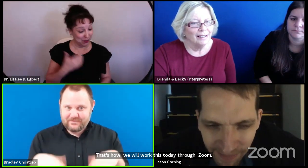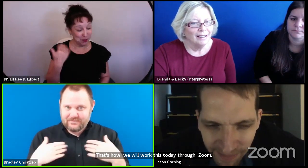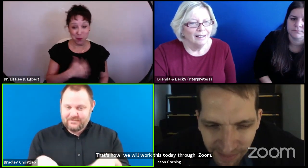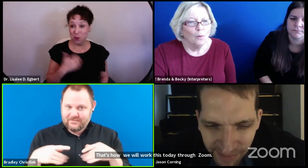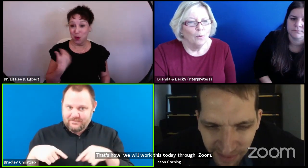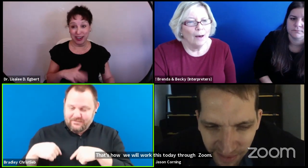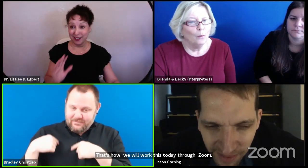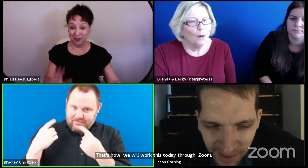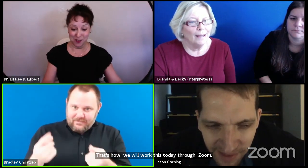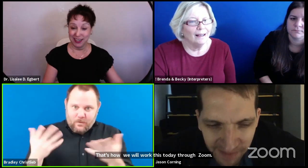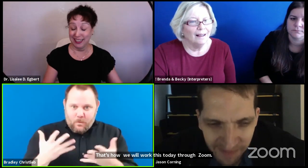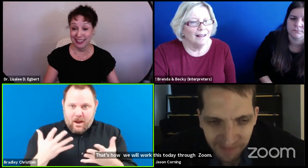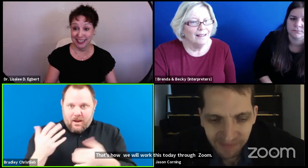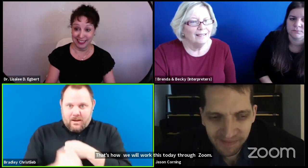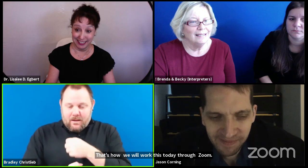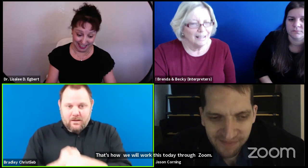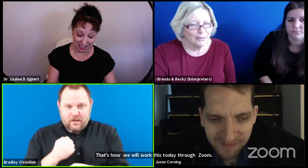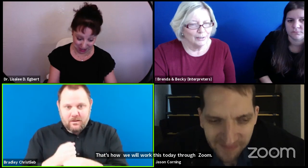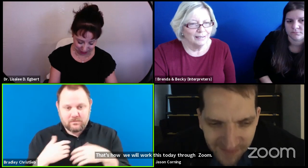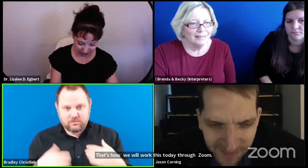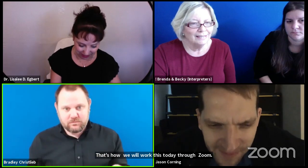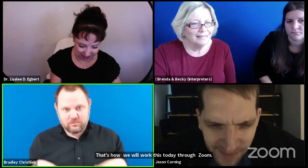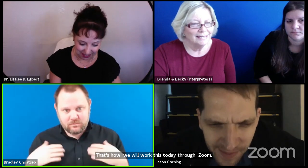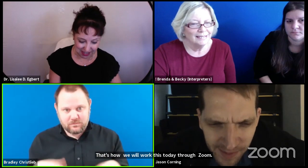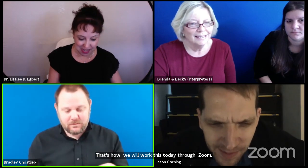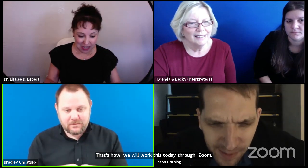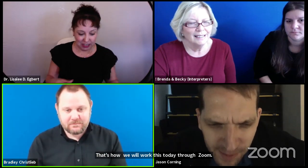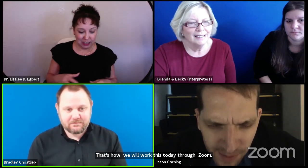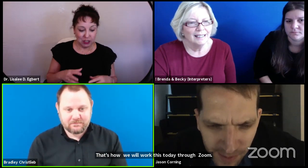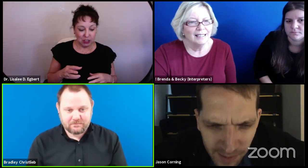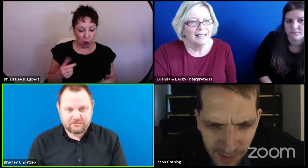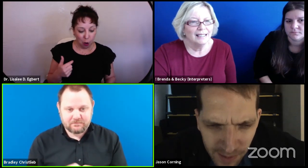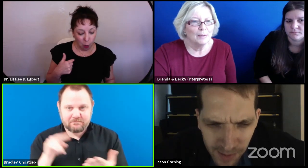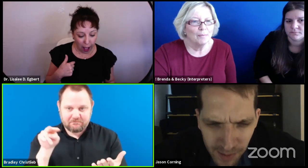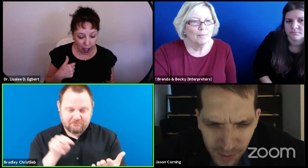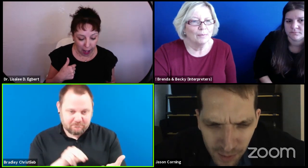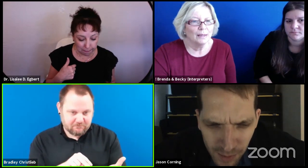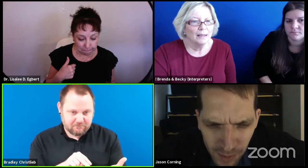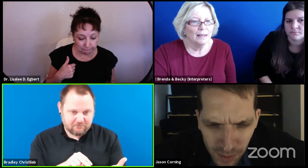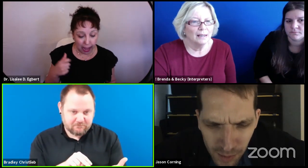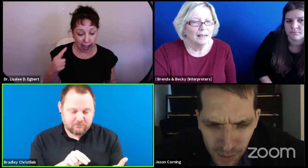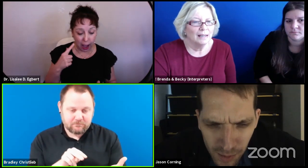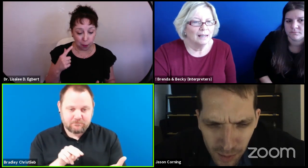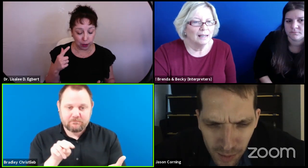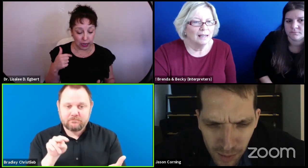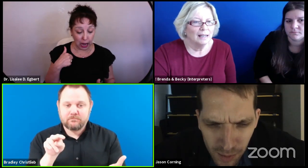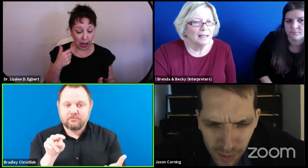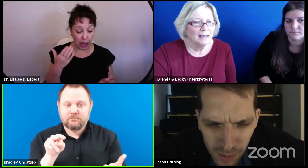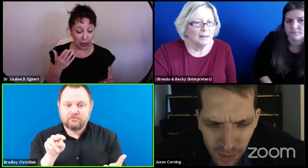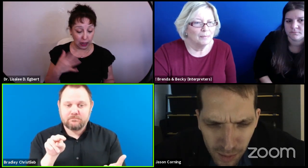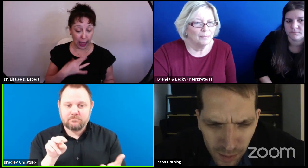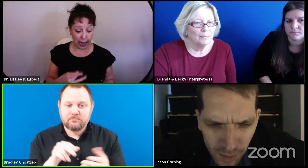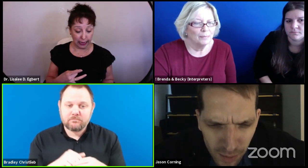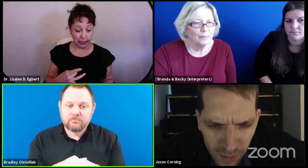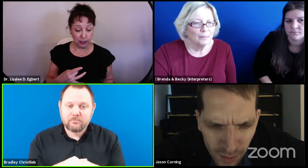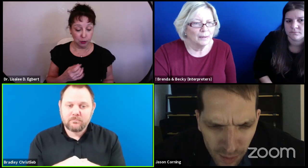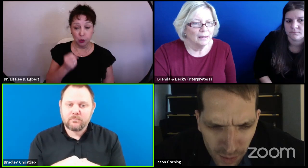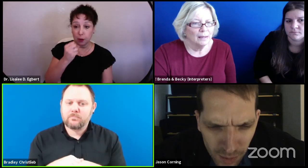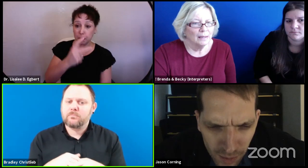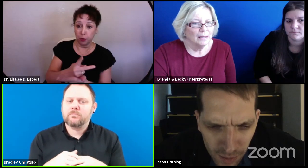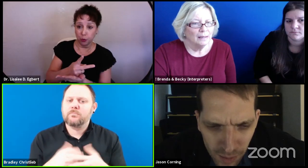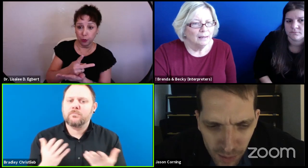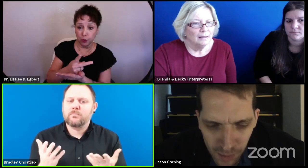Wow, what a year, huh?